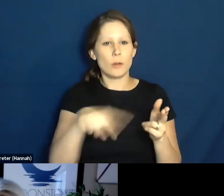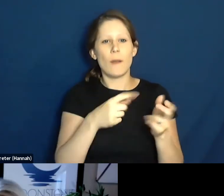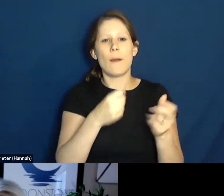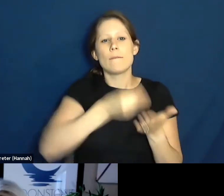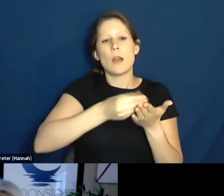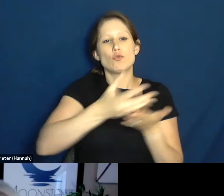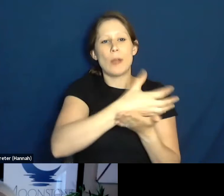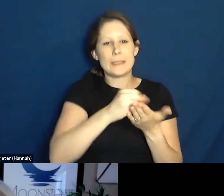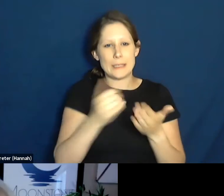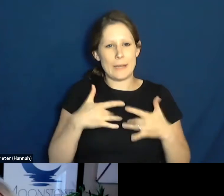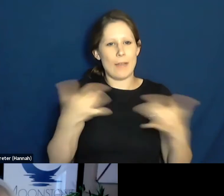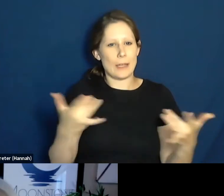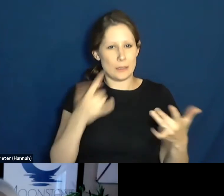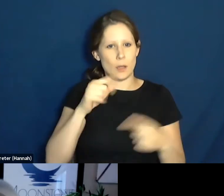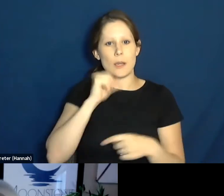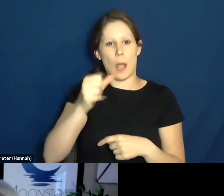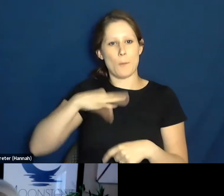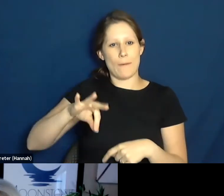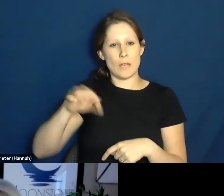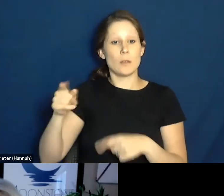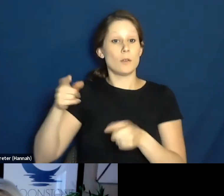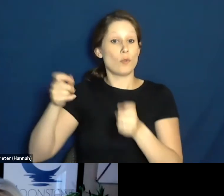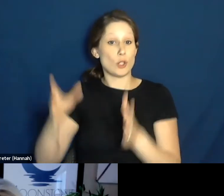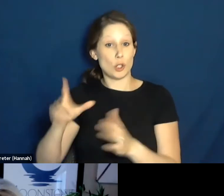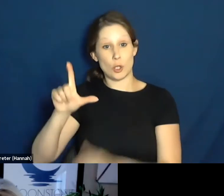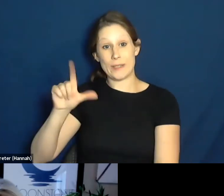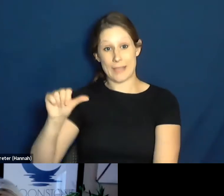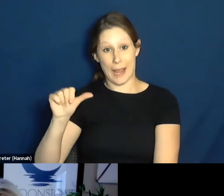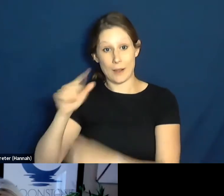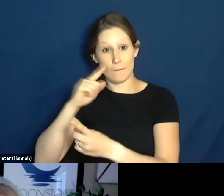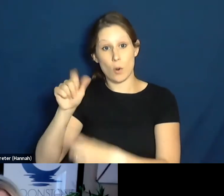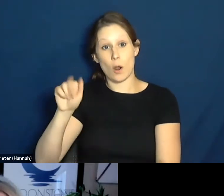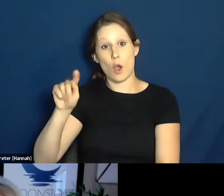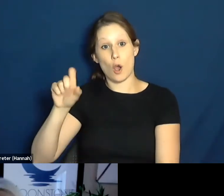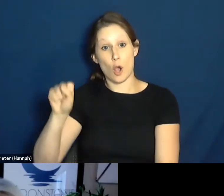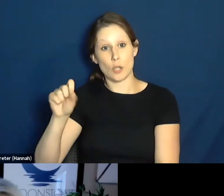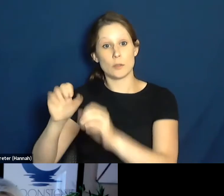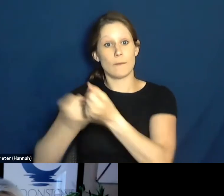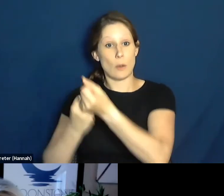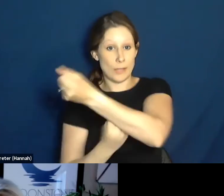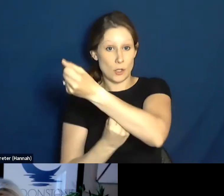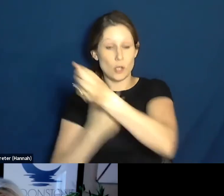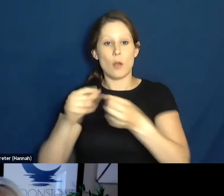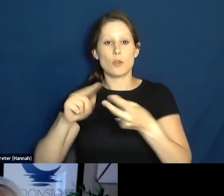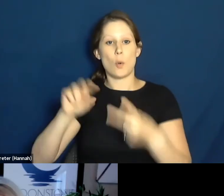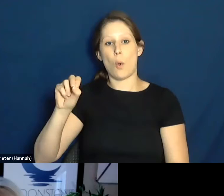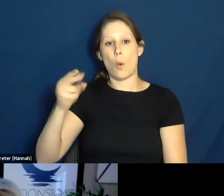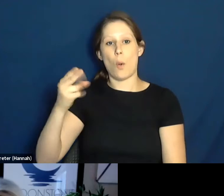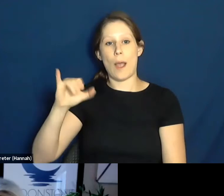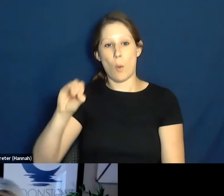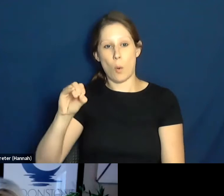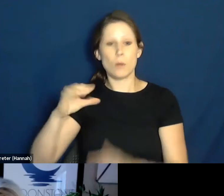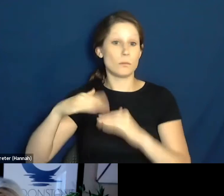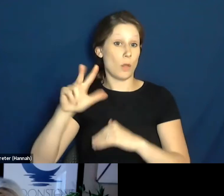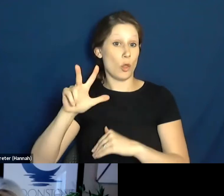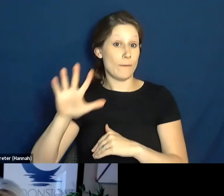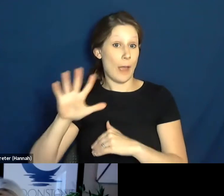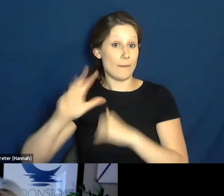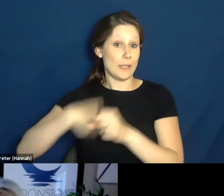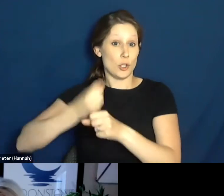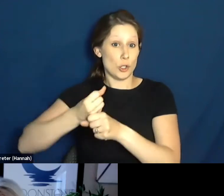directed a cultural center and worked for United Way in Ohio. For over 35 years, Michael has been a